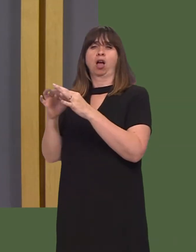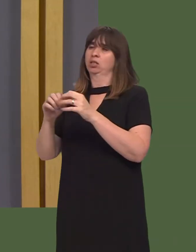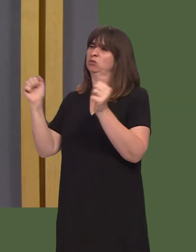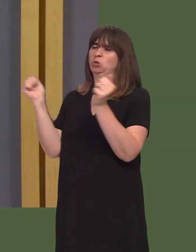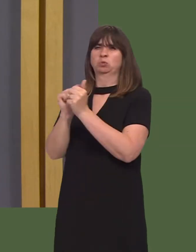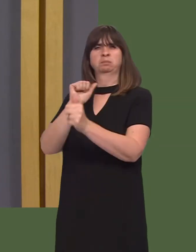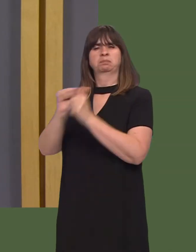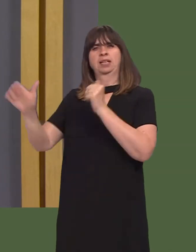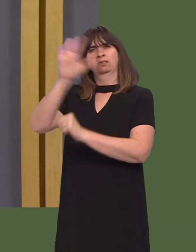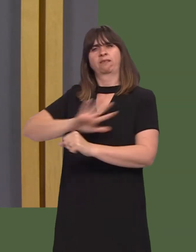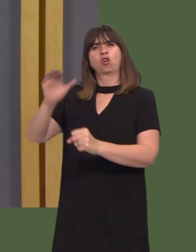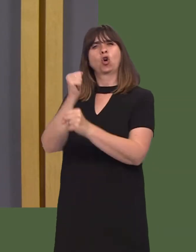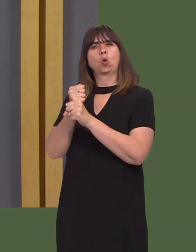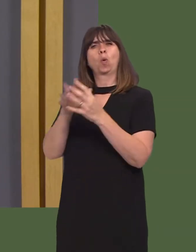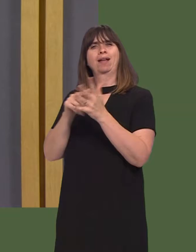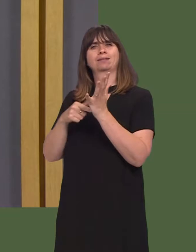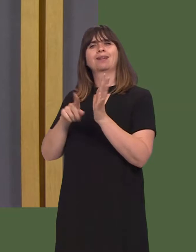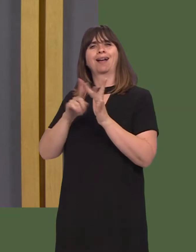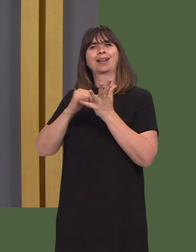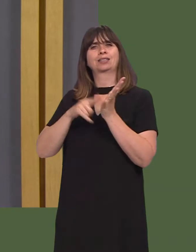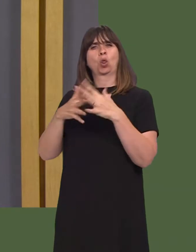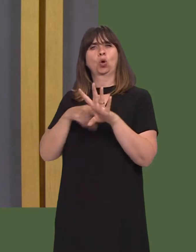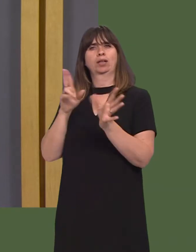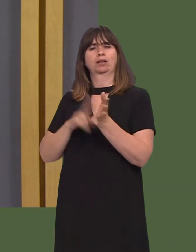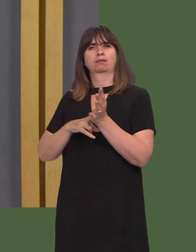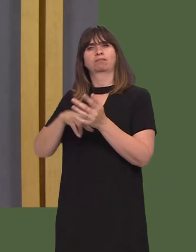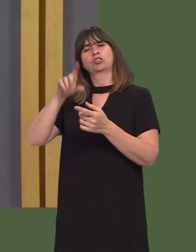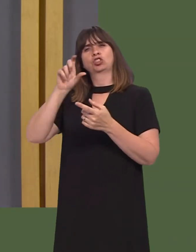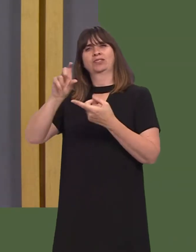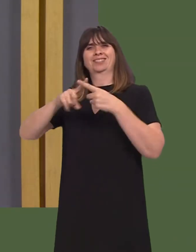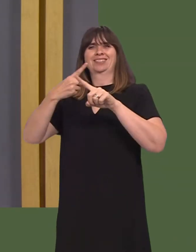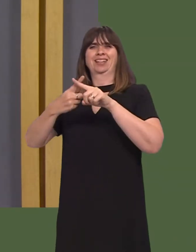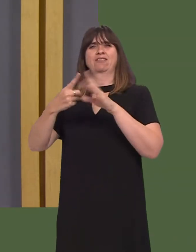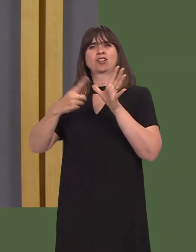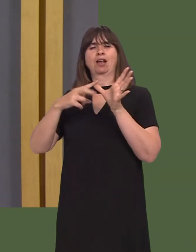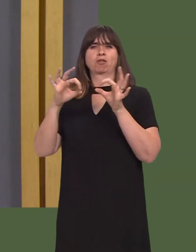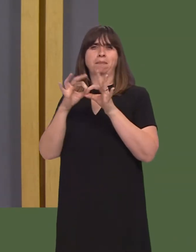across Gwent for my constituents also in Islwyn. Judith Paget, chief executive of Aneurin Bevan